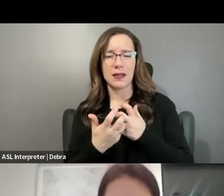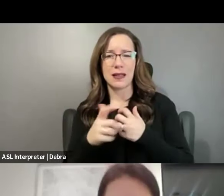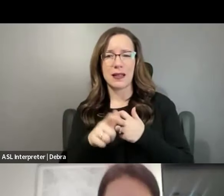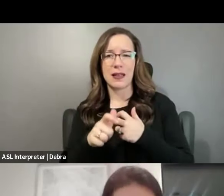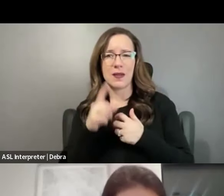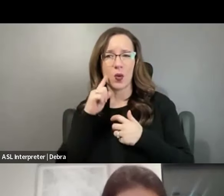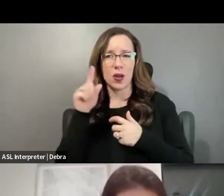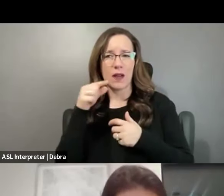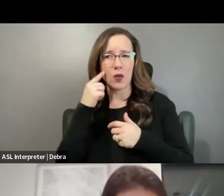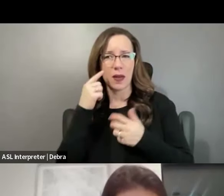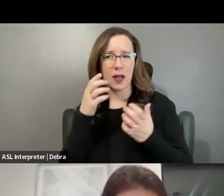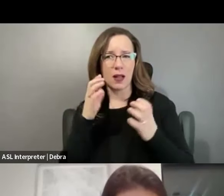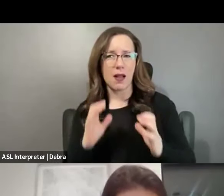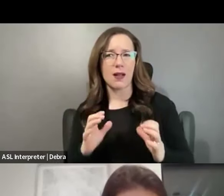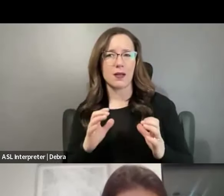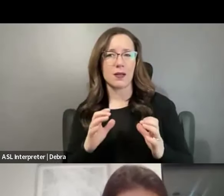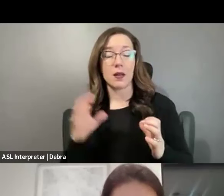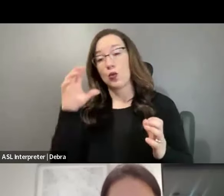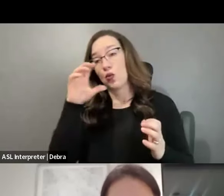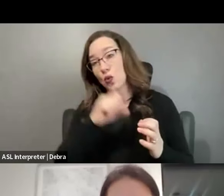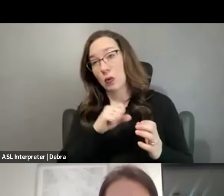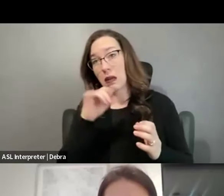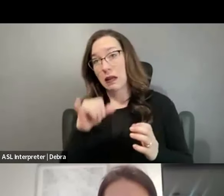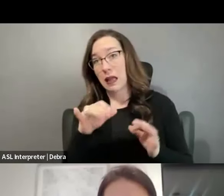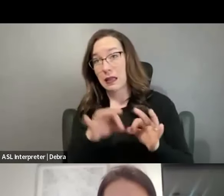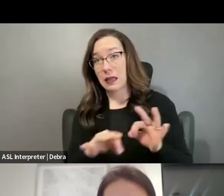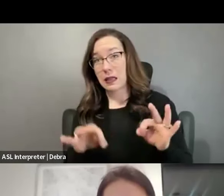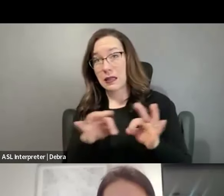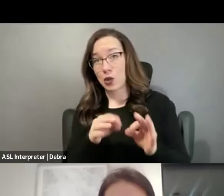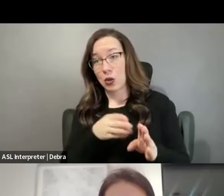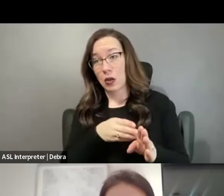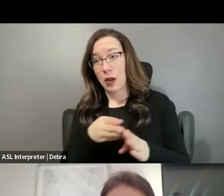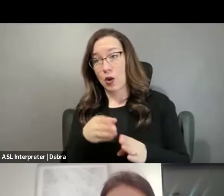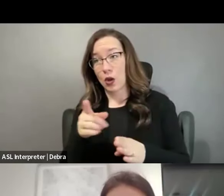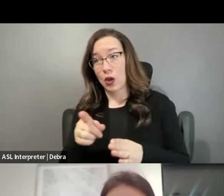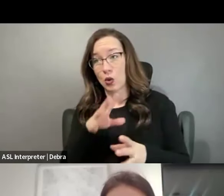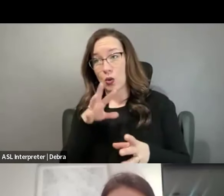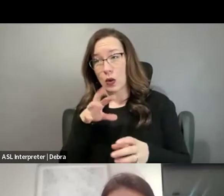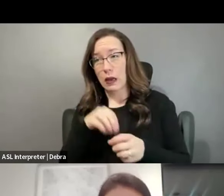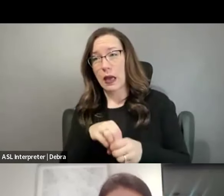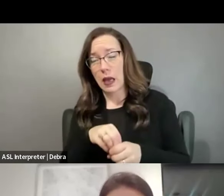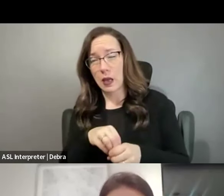Assuming that is a central area that you engage with. What does this landscape look like?